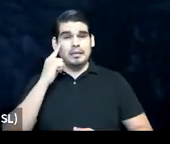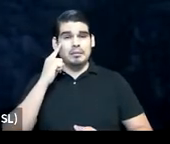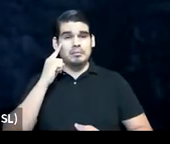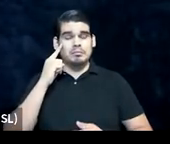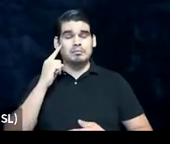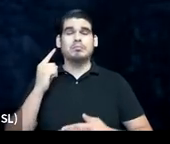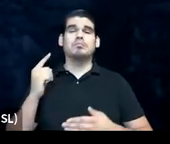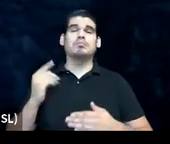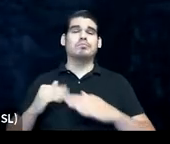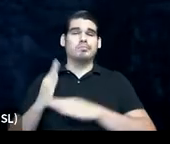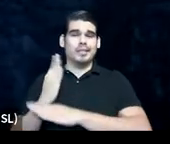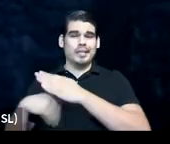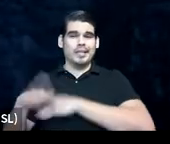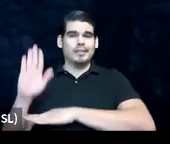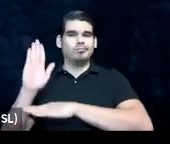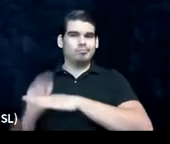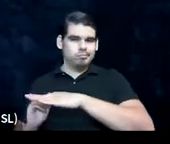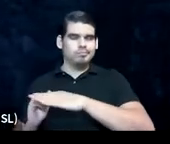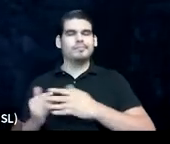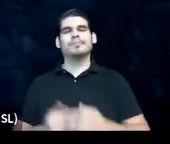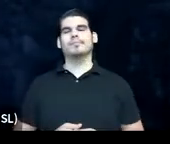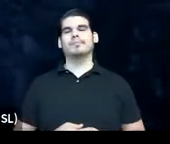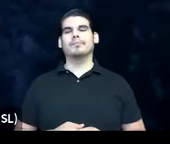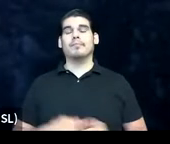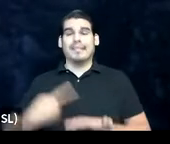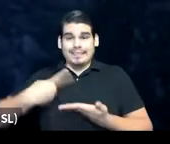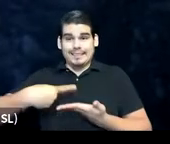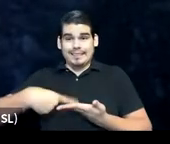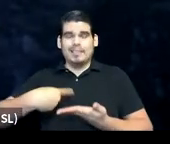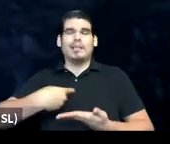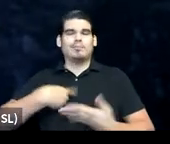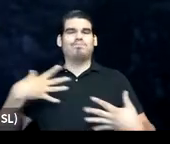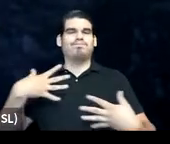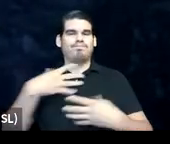brainstorming these topics. Right. Obviously we've mentioned already no repeating topics.